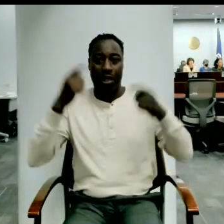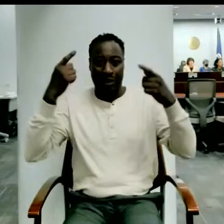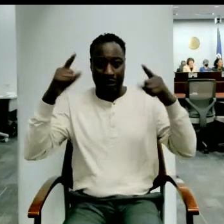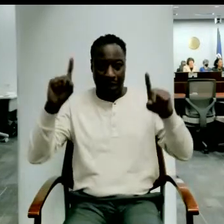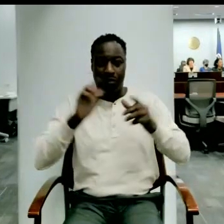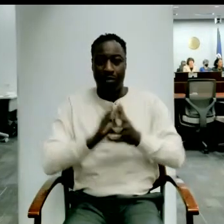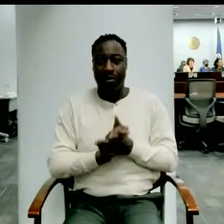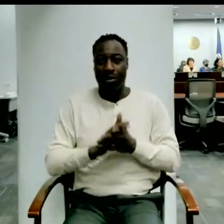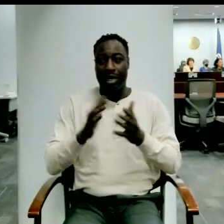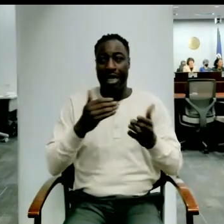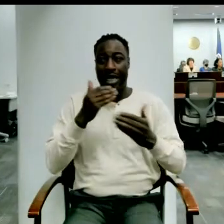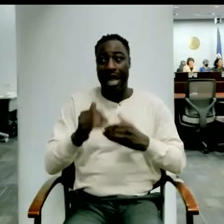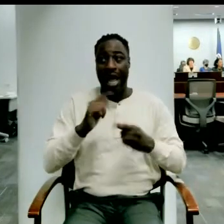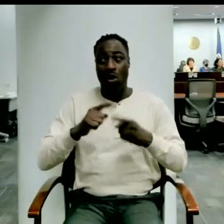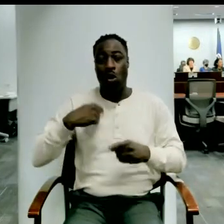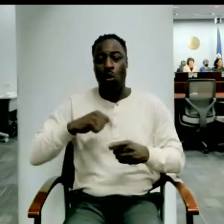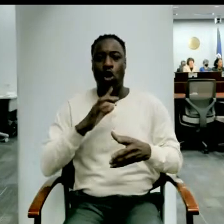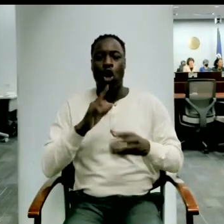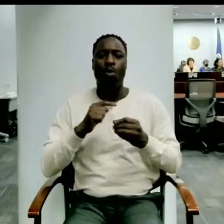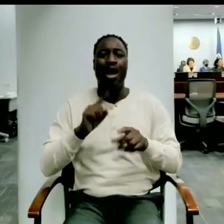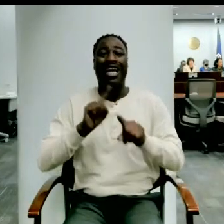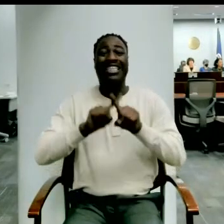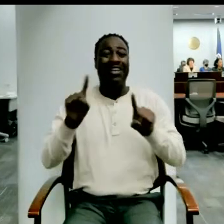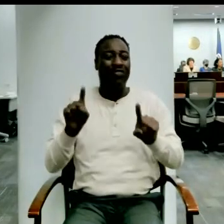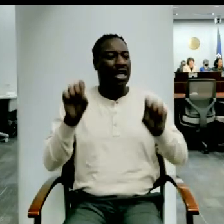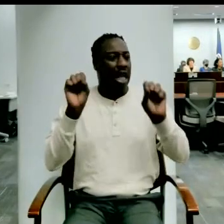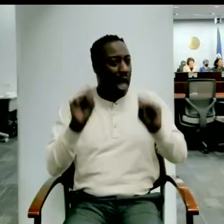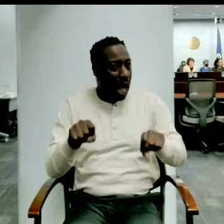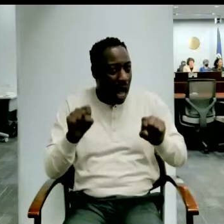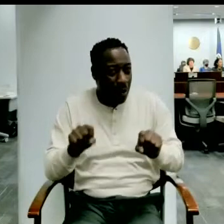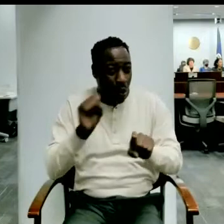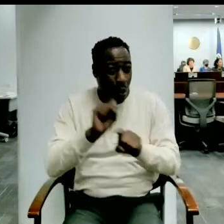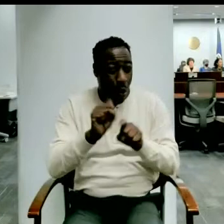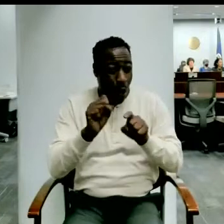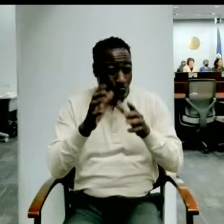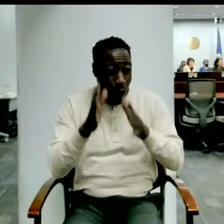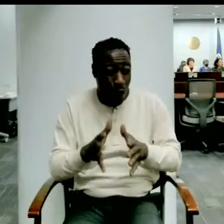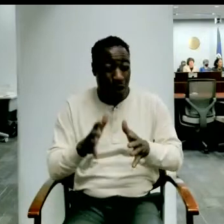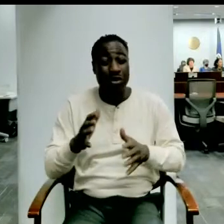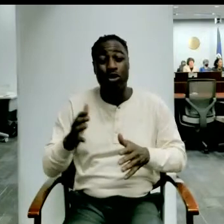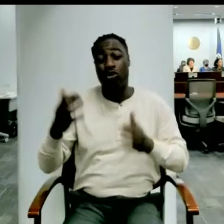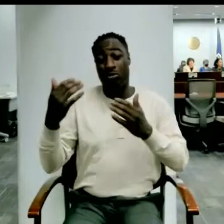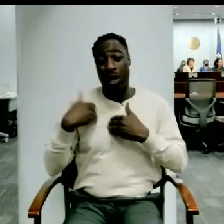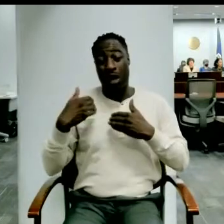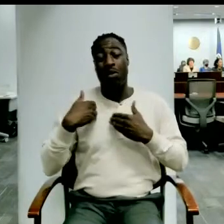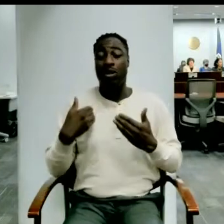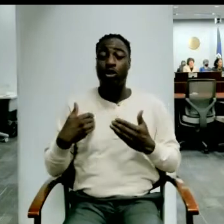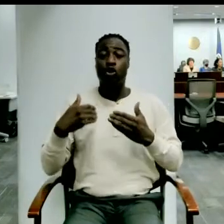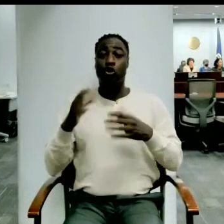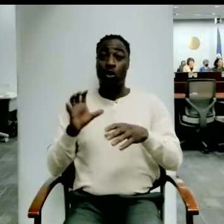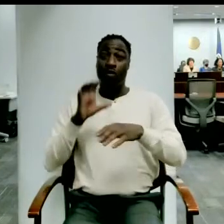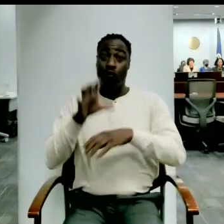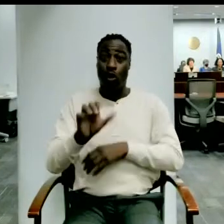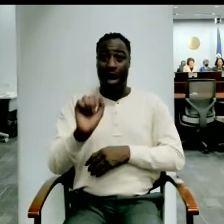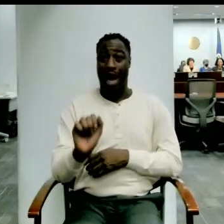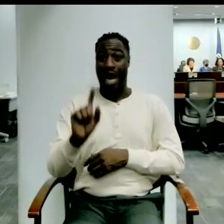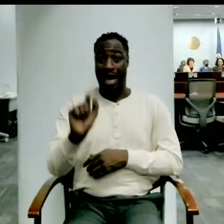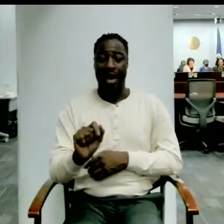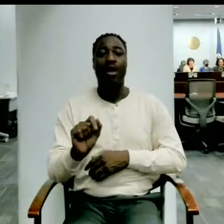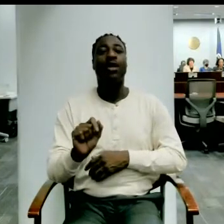Next when we talk about differently abled workers, we know the responsibility to enforce the Americans With Disability Act comes under your authority